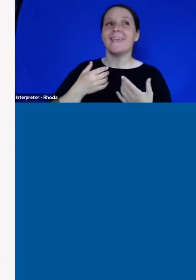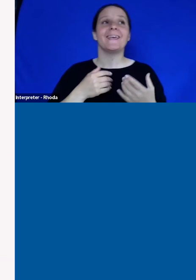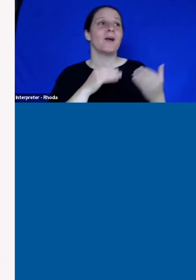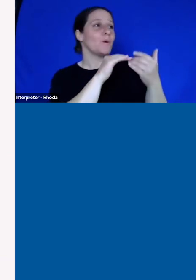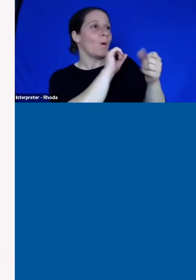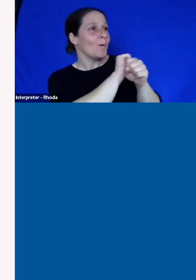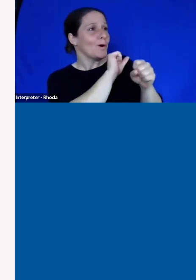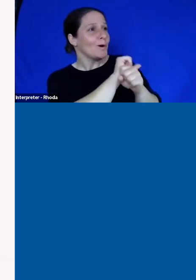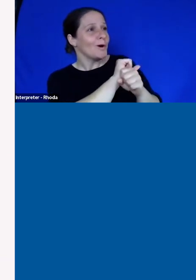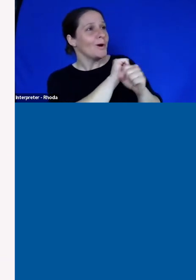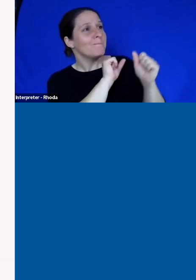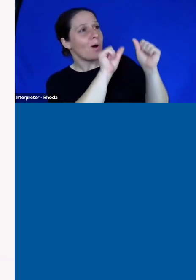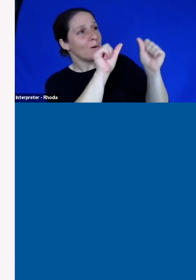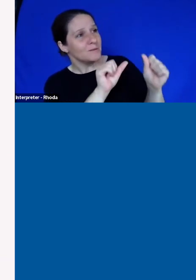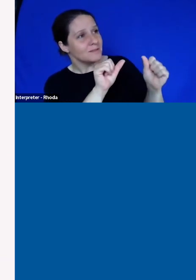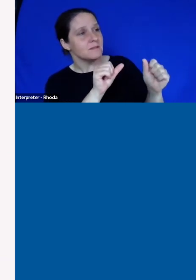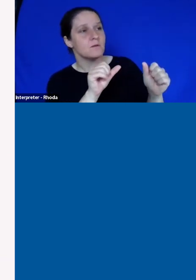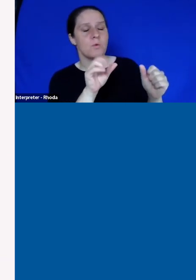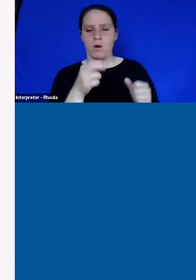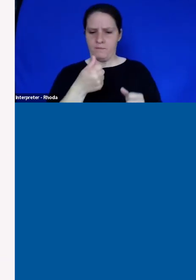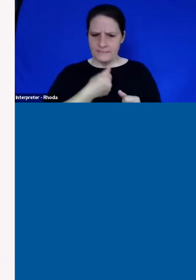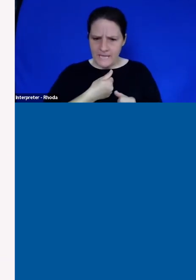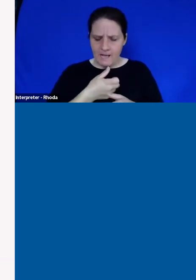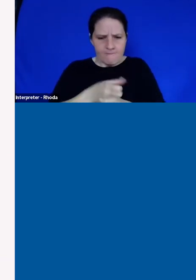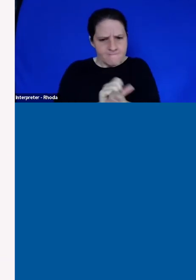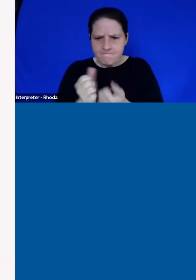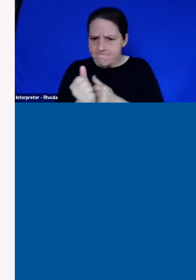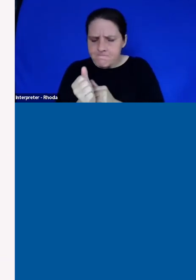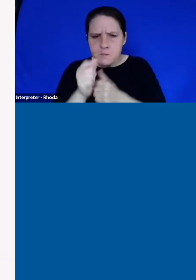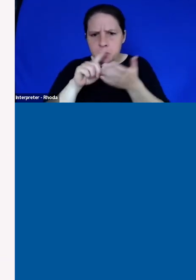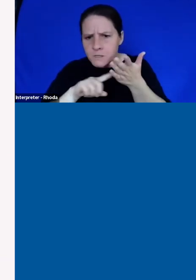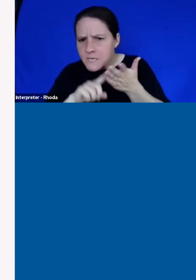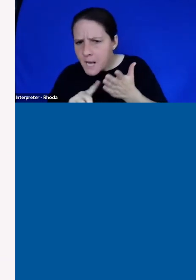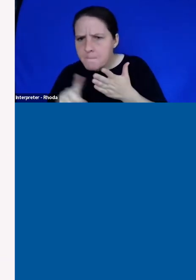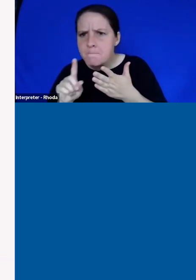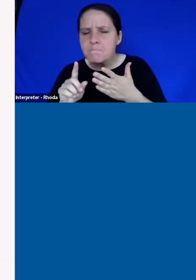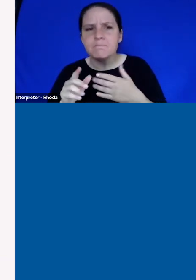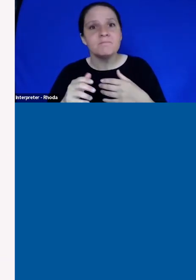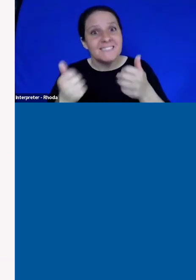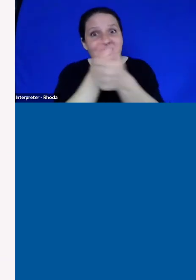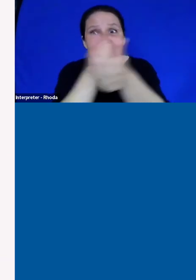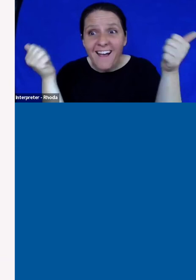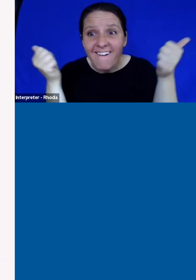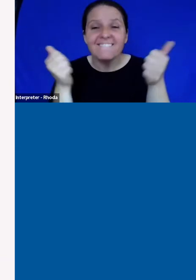or I looked it up and figured out what the standards were. So don't be afraid to do your research. I'm so excited for the Q and A